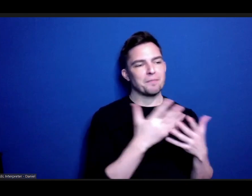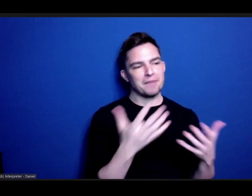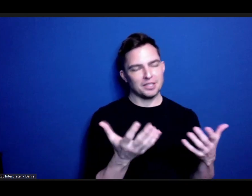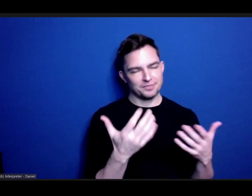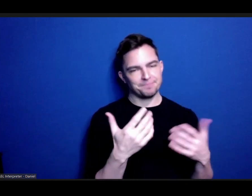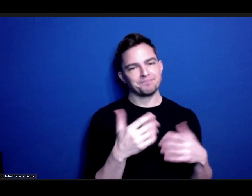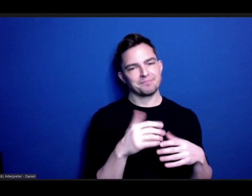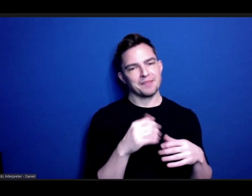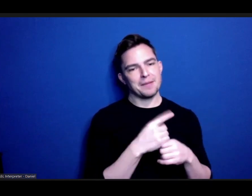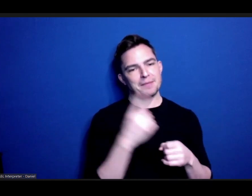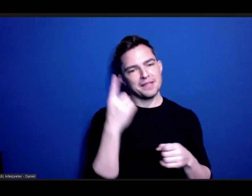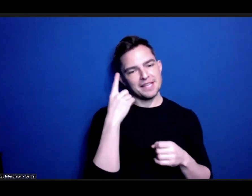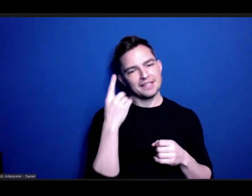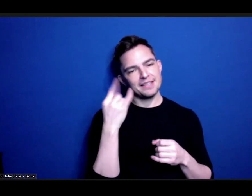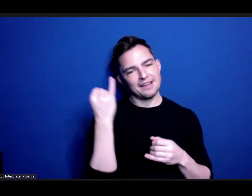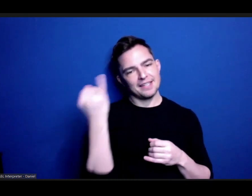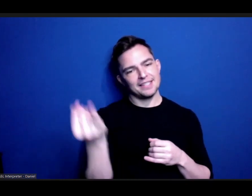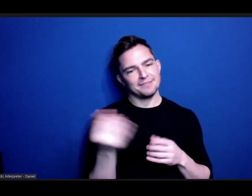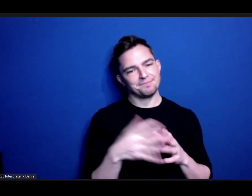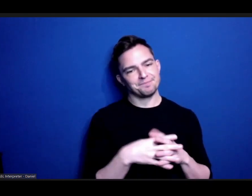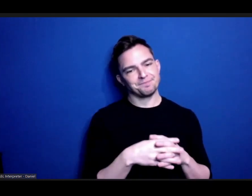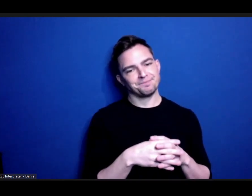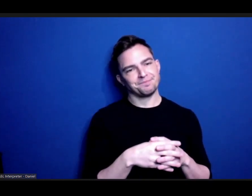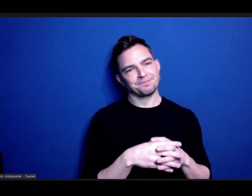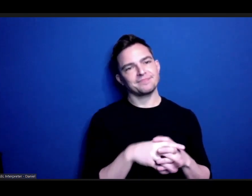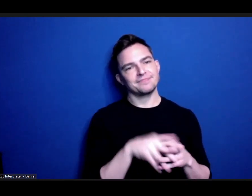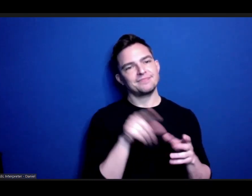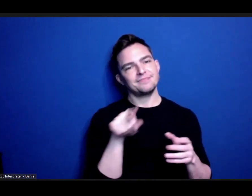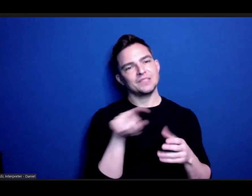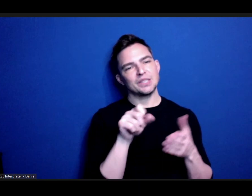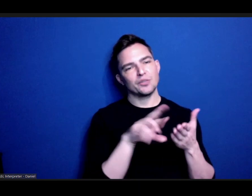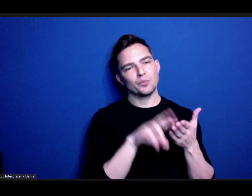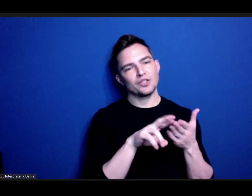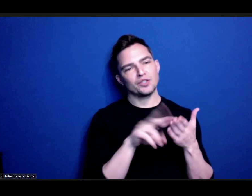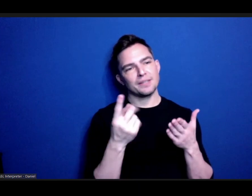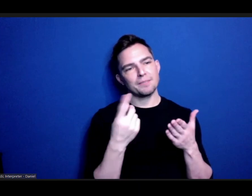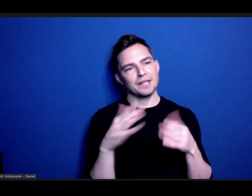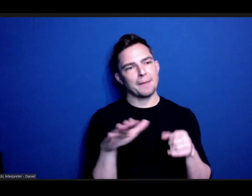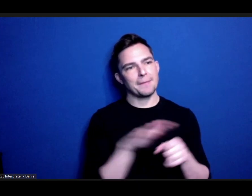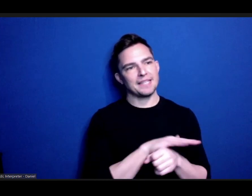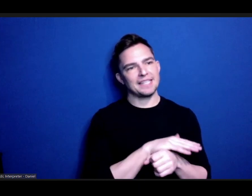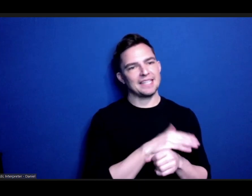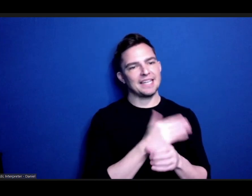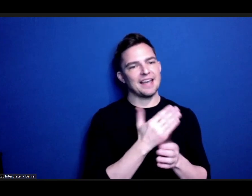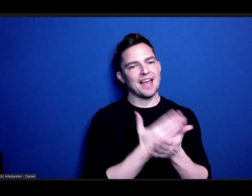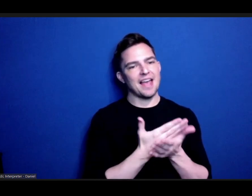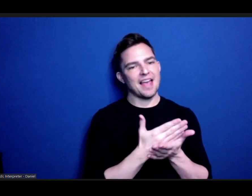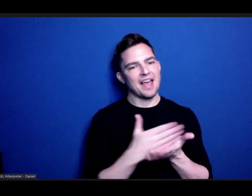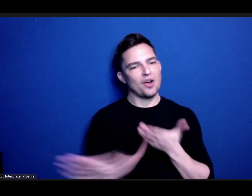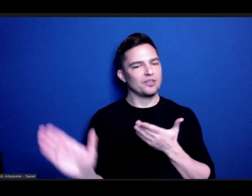think of the idea of how you can research something completely out of existence. Thank